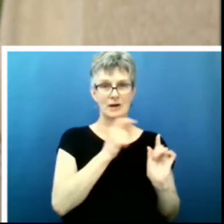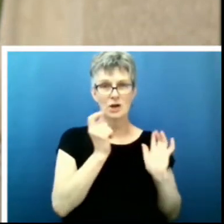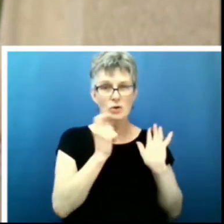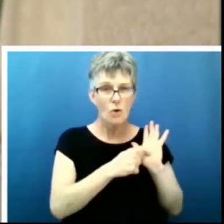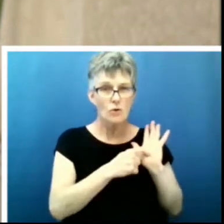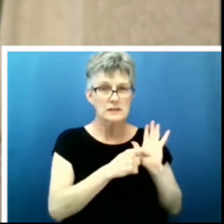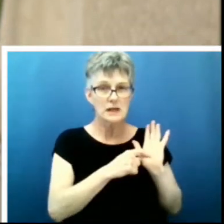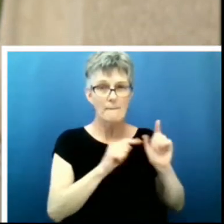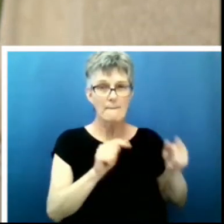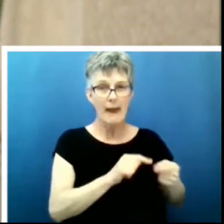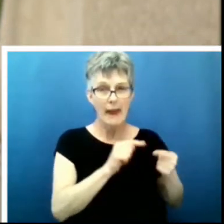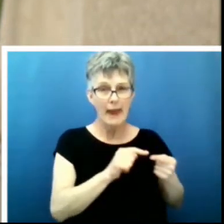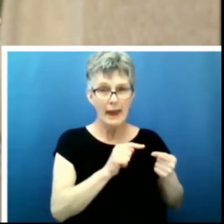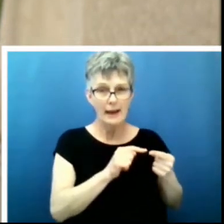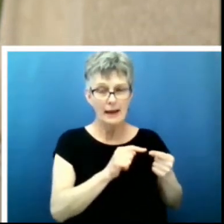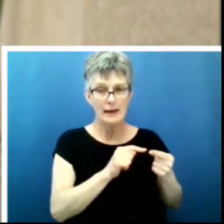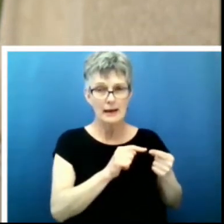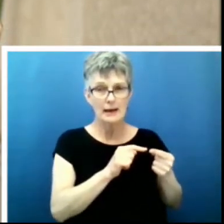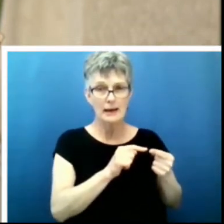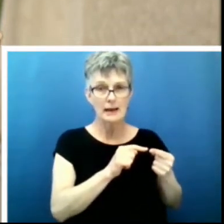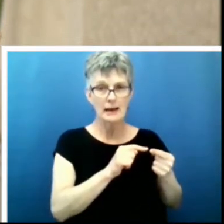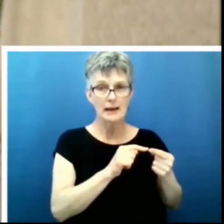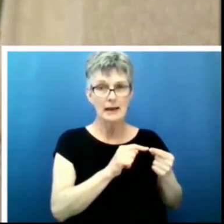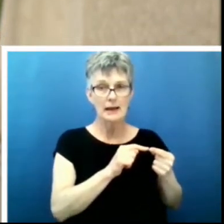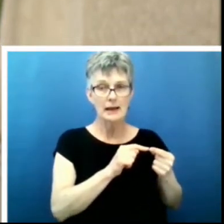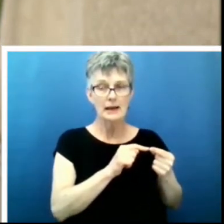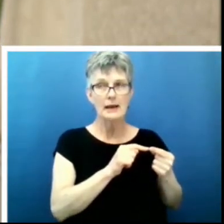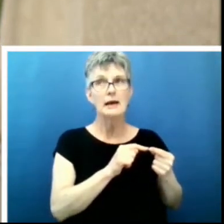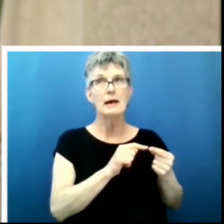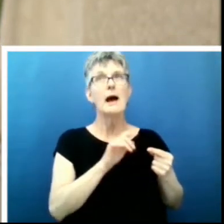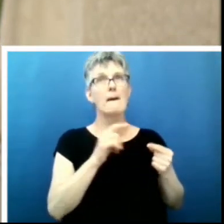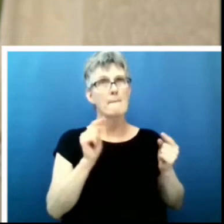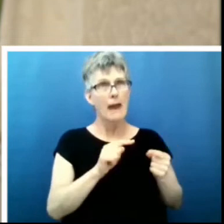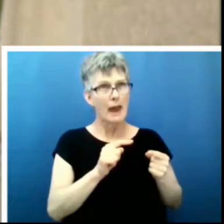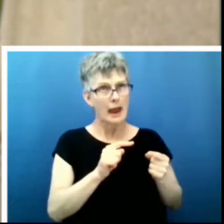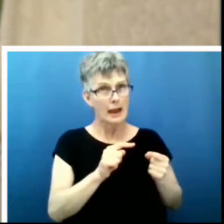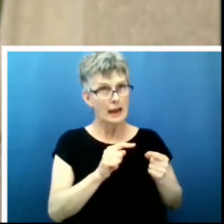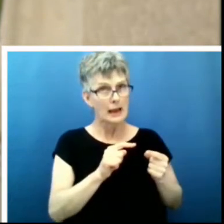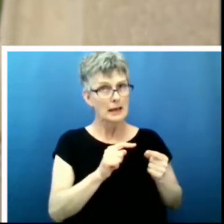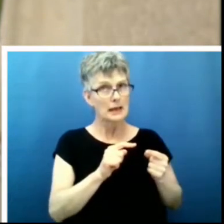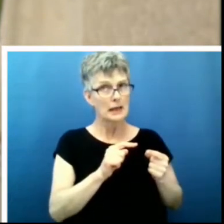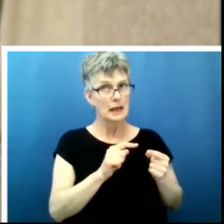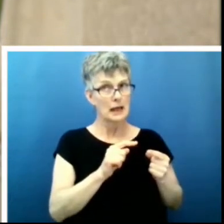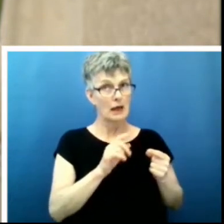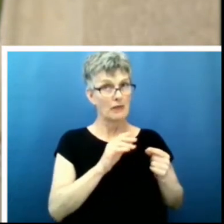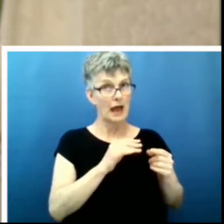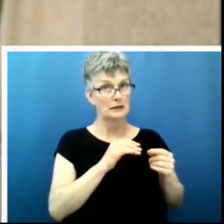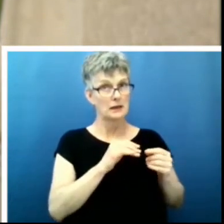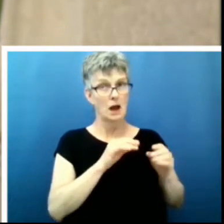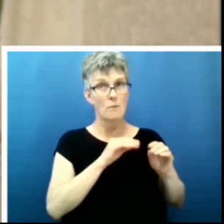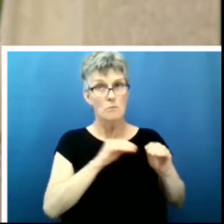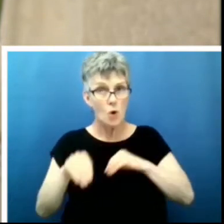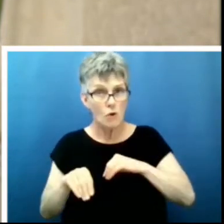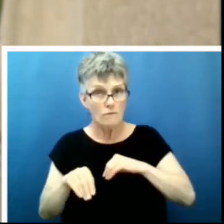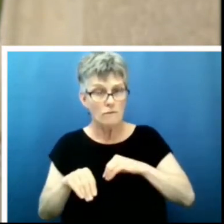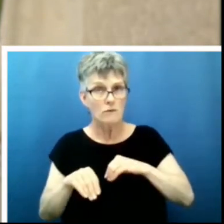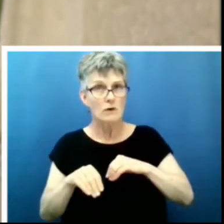And now ask, where is it located now? What shape, what color, what texture?